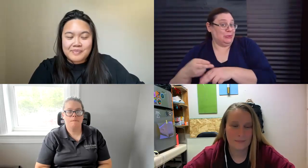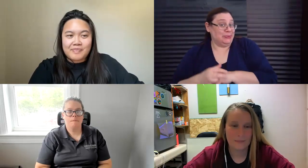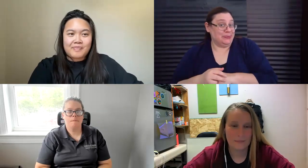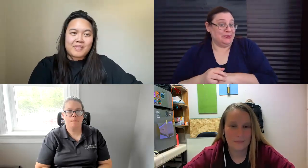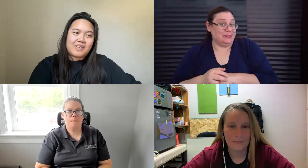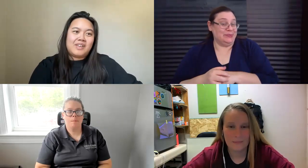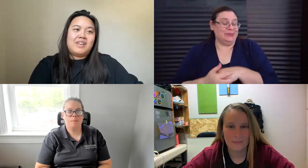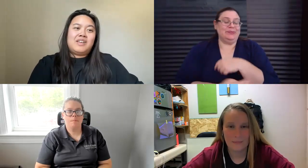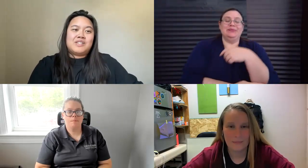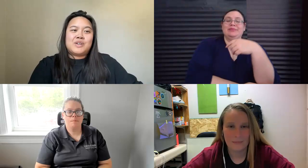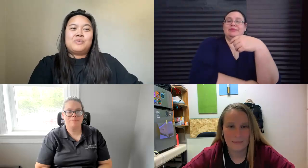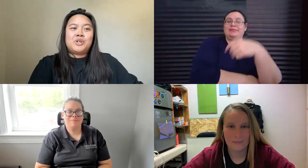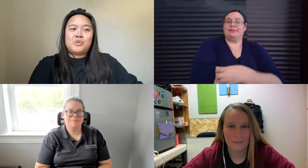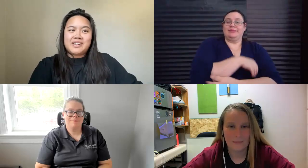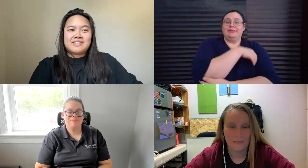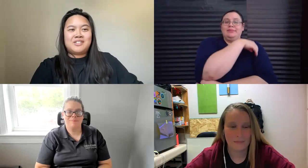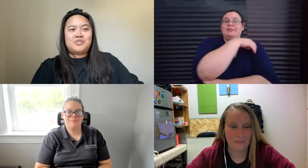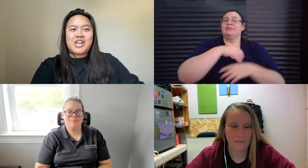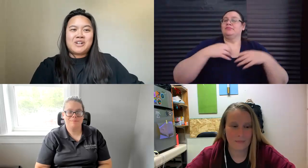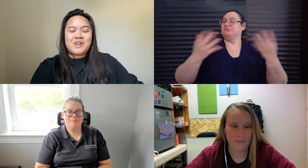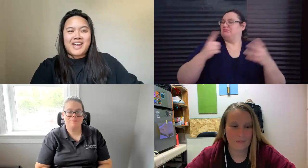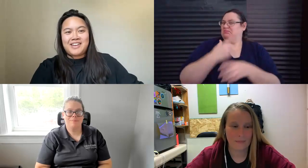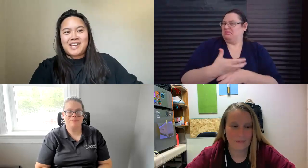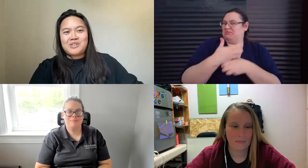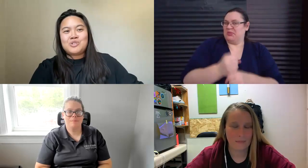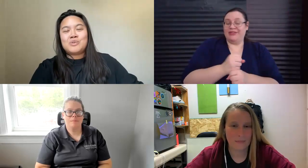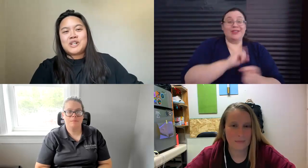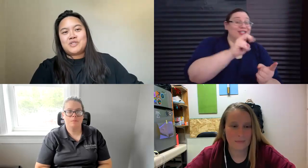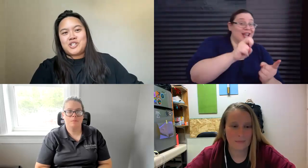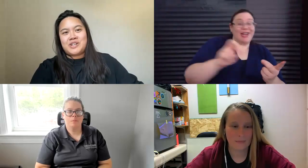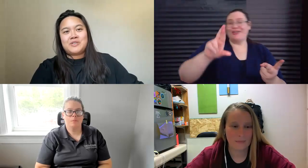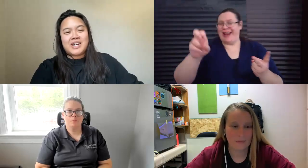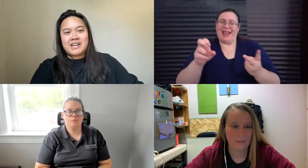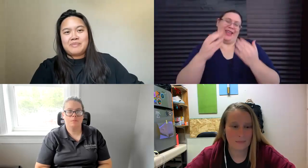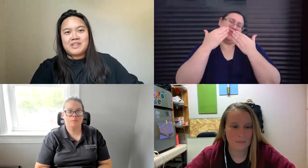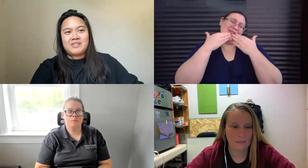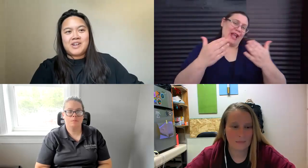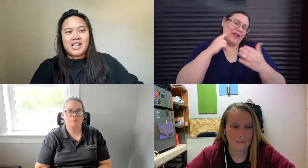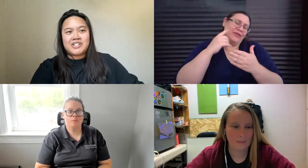Real quick to Jane and Renee, thank you so much for sharing your time, your knowledge,